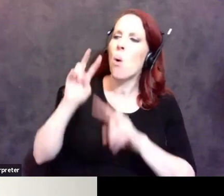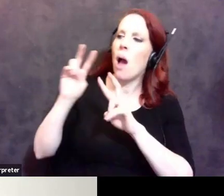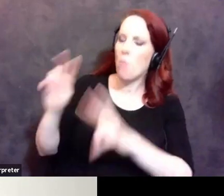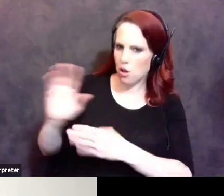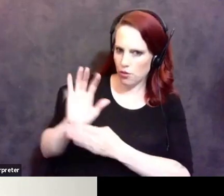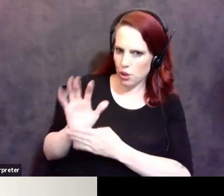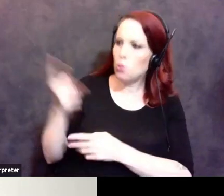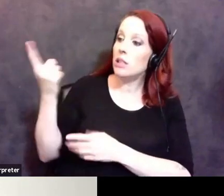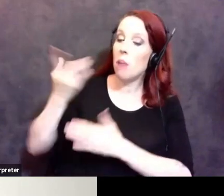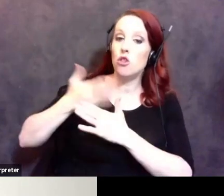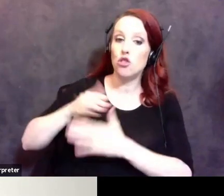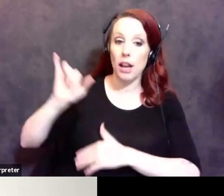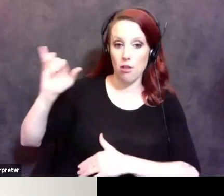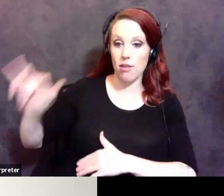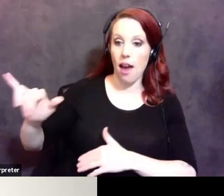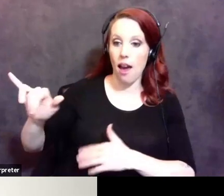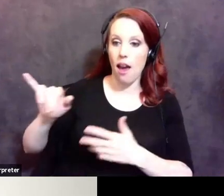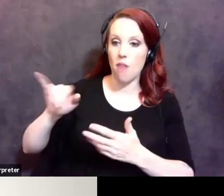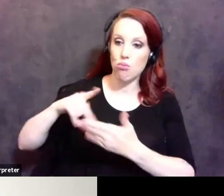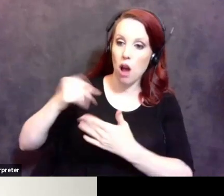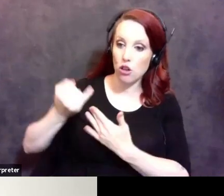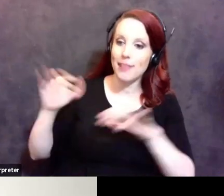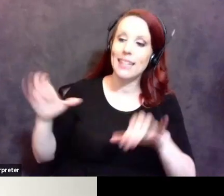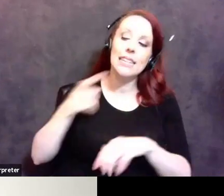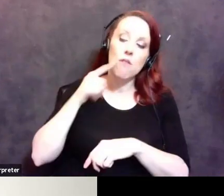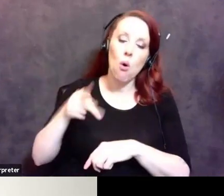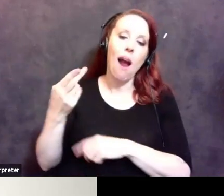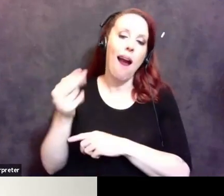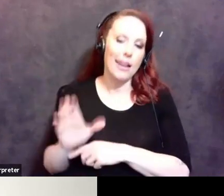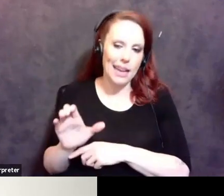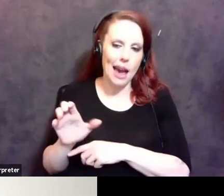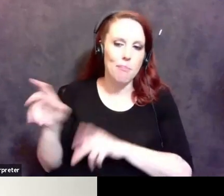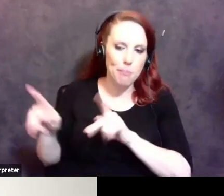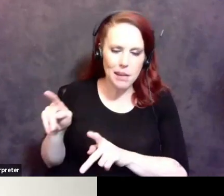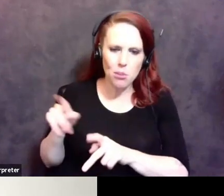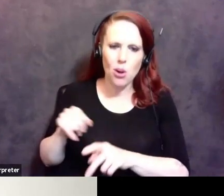for handicapped people and I reach out to the people who put the video together and I said hey